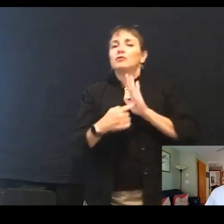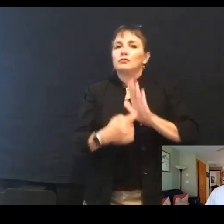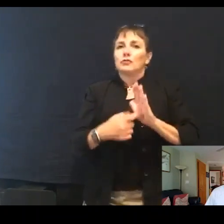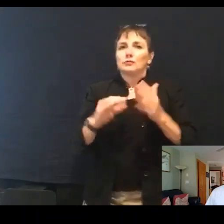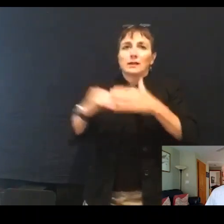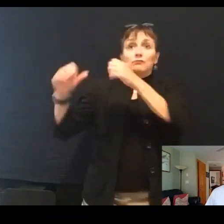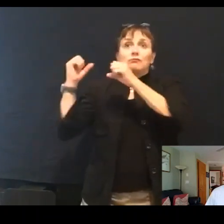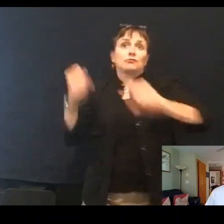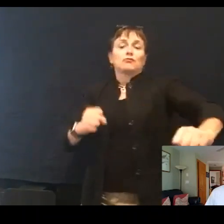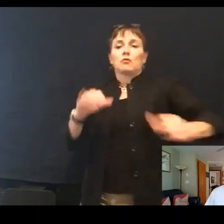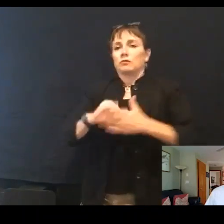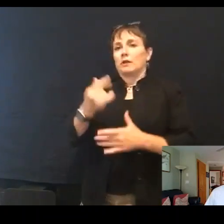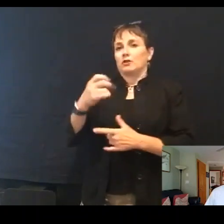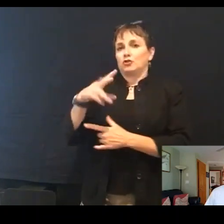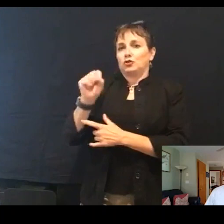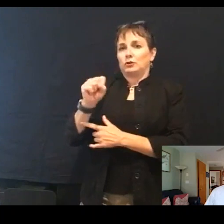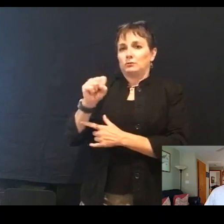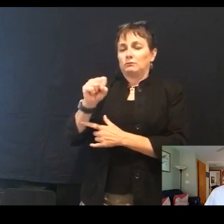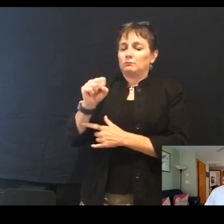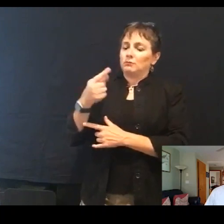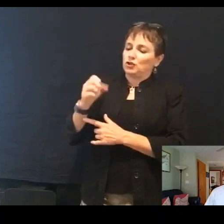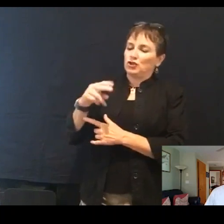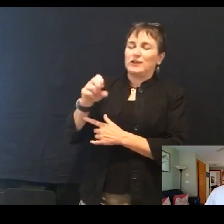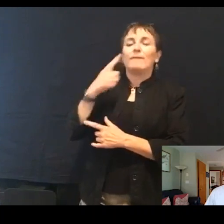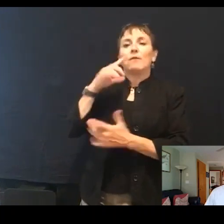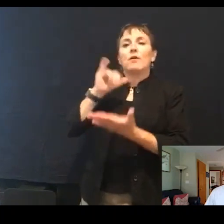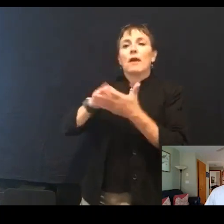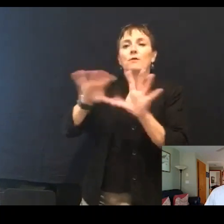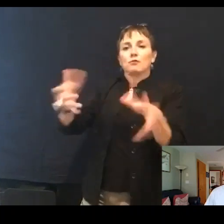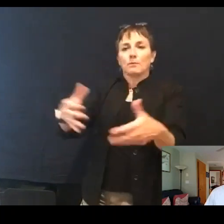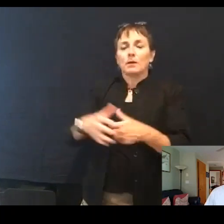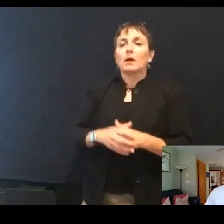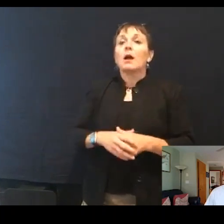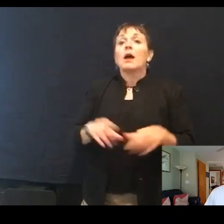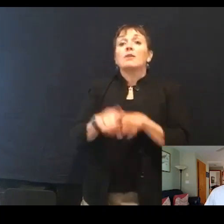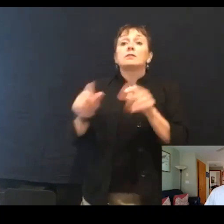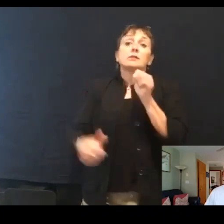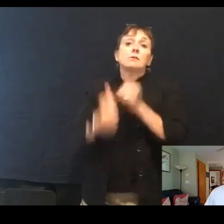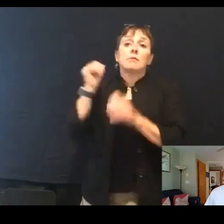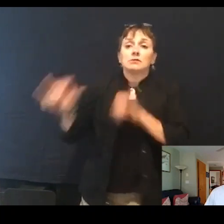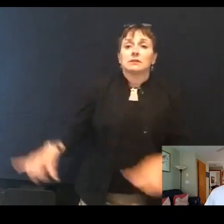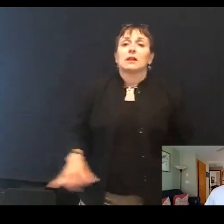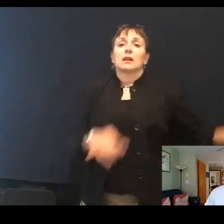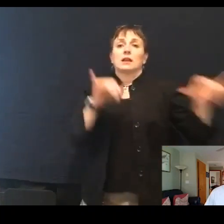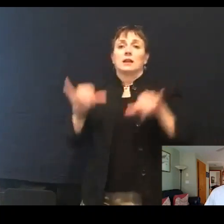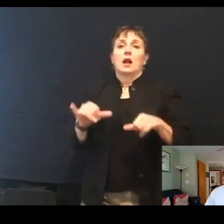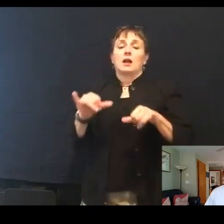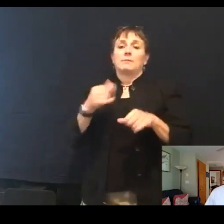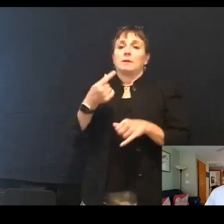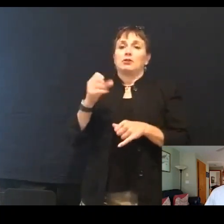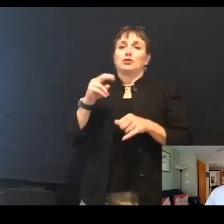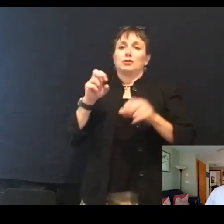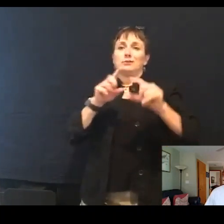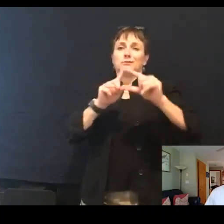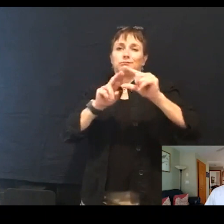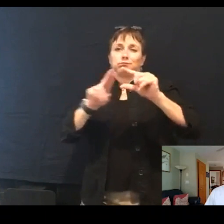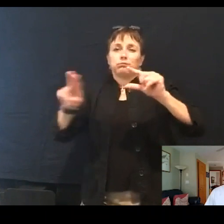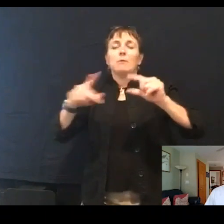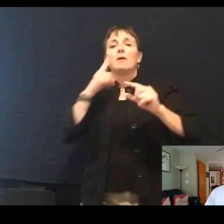the prevalence of the gene found in that population. And the most common gene in the Usher syndrome group